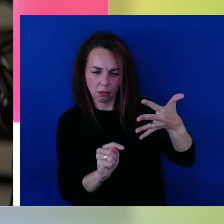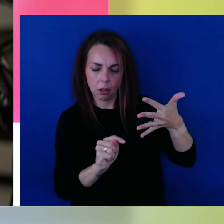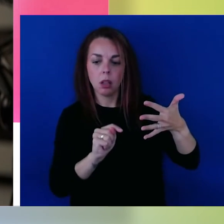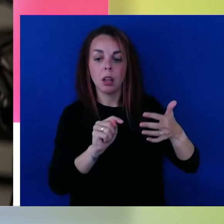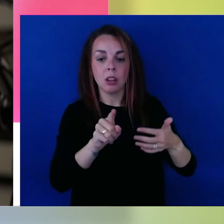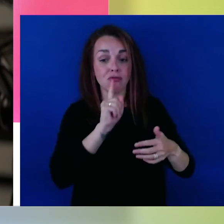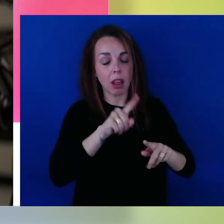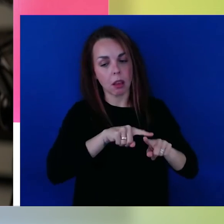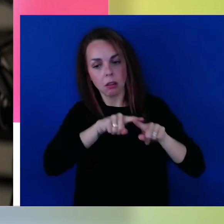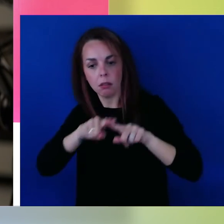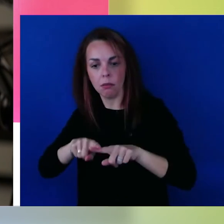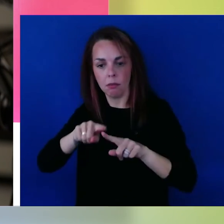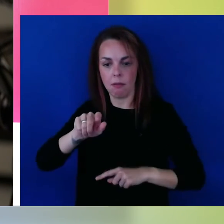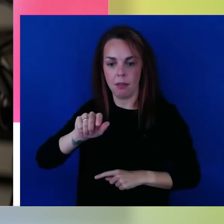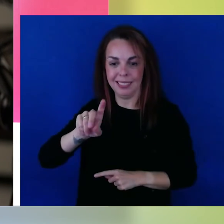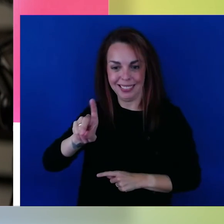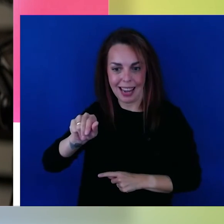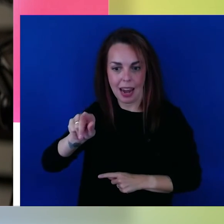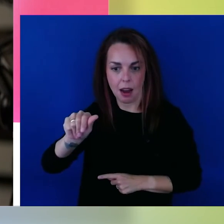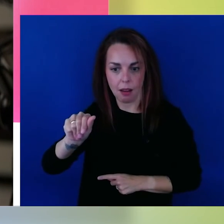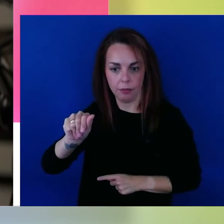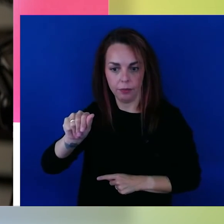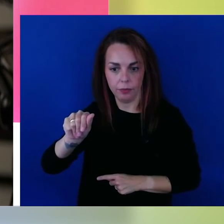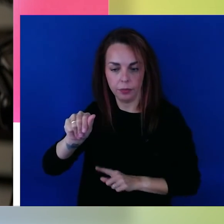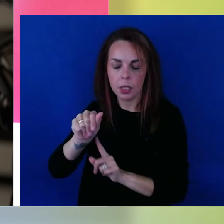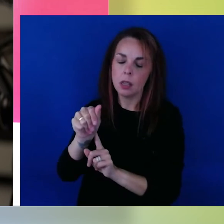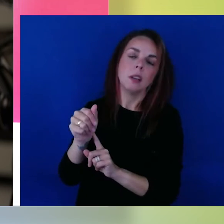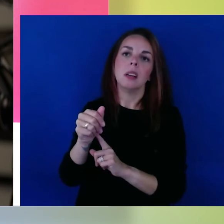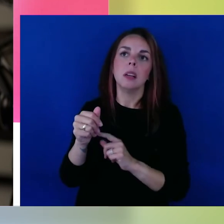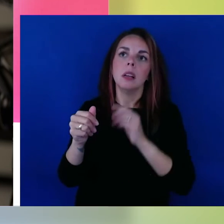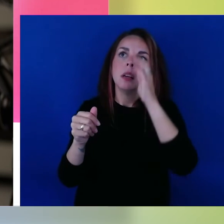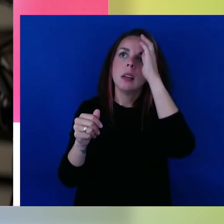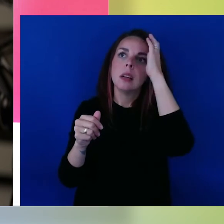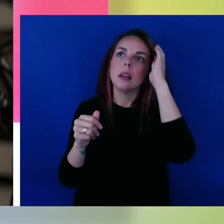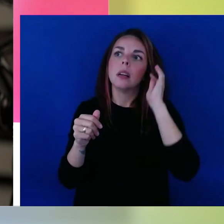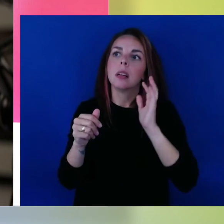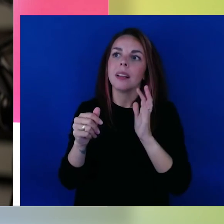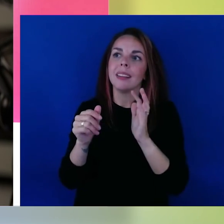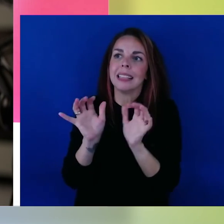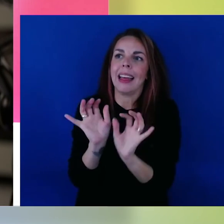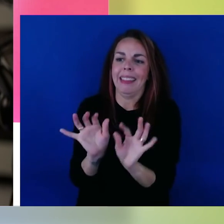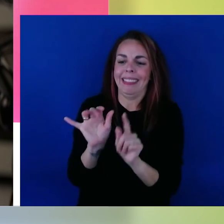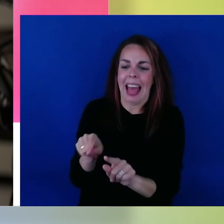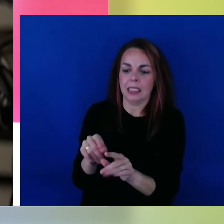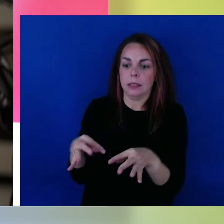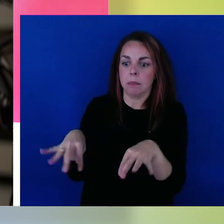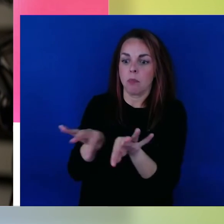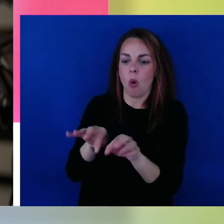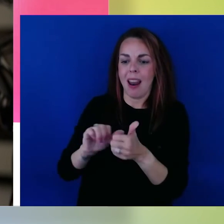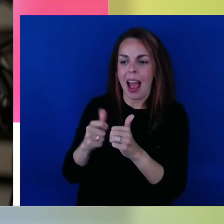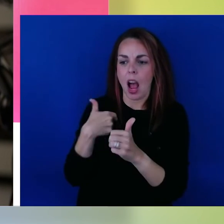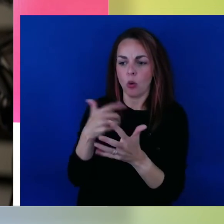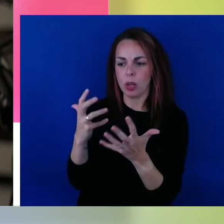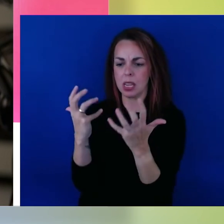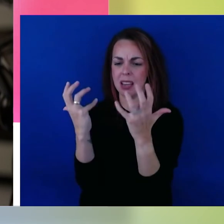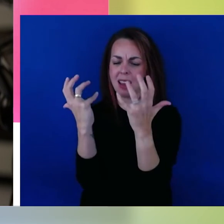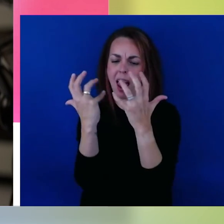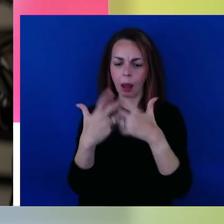and it asks a few questions, because that being the critical sticky wicket to really pulling together the pieces of this puzzle.